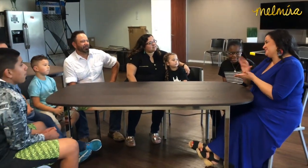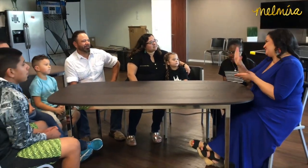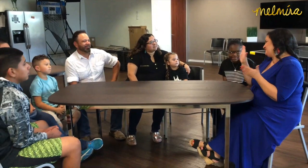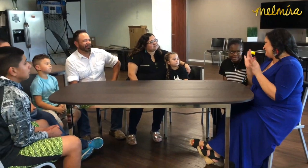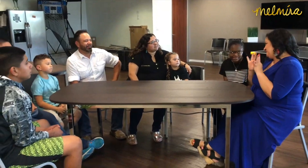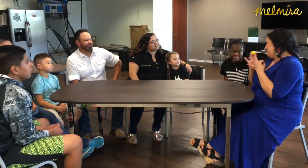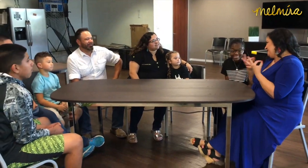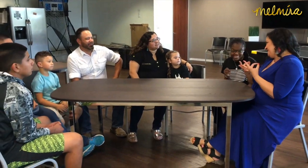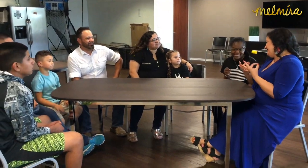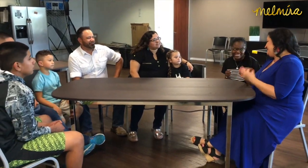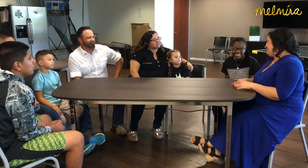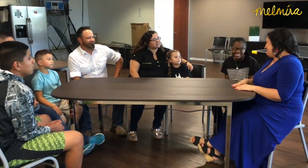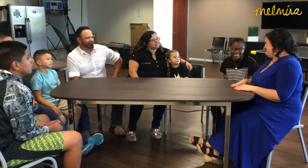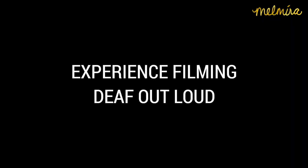with your family.